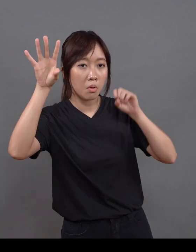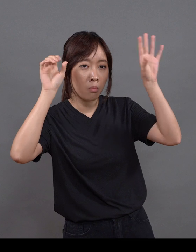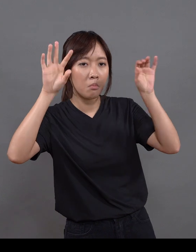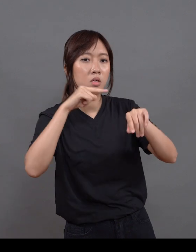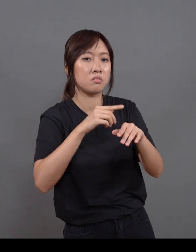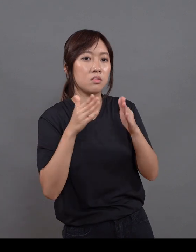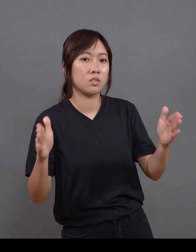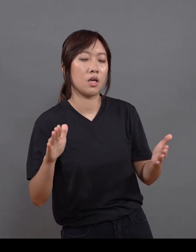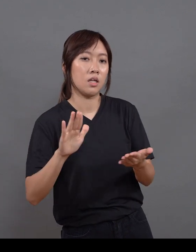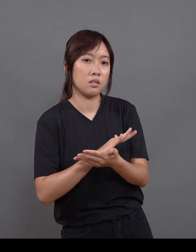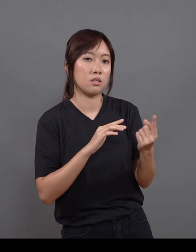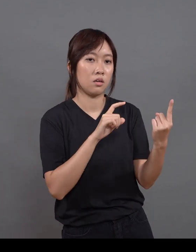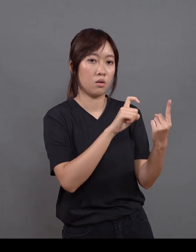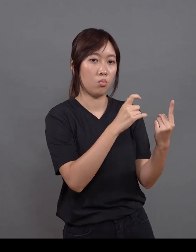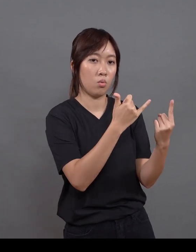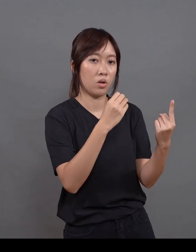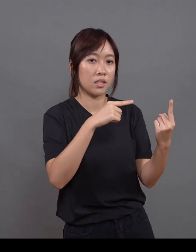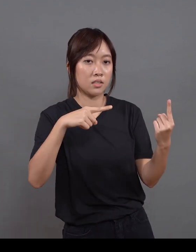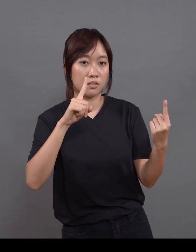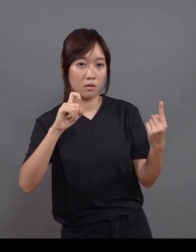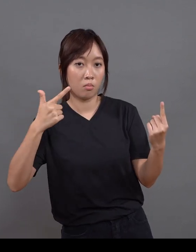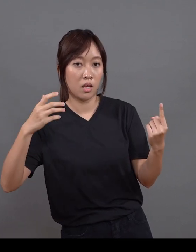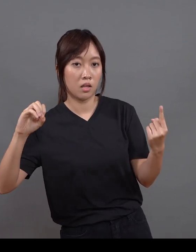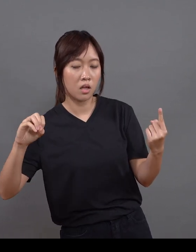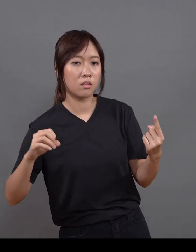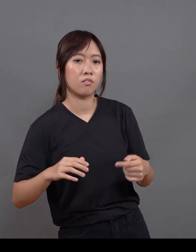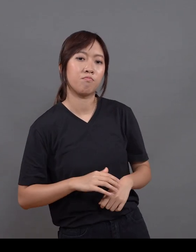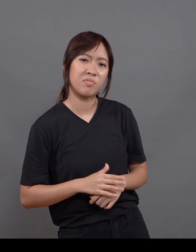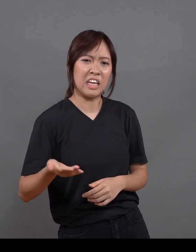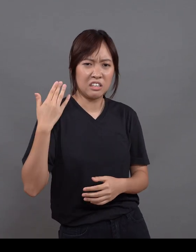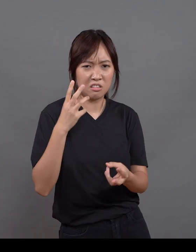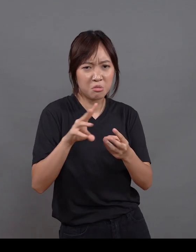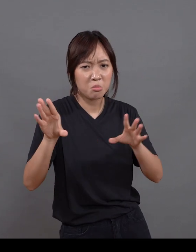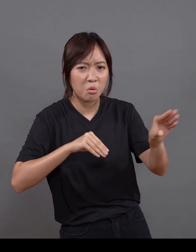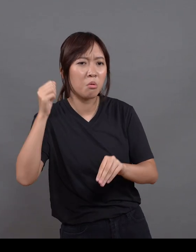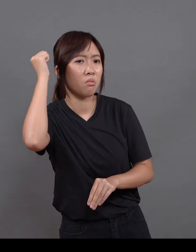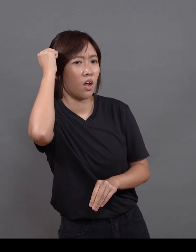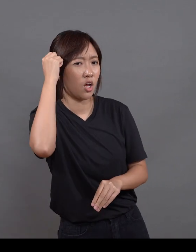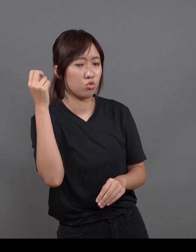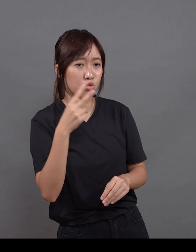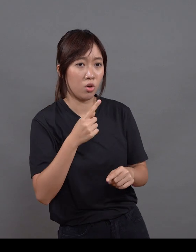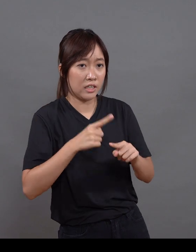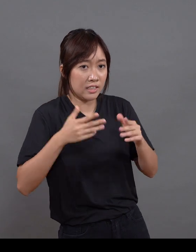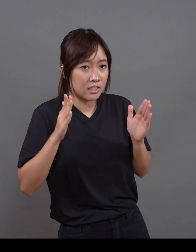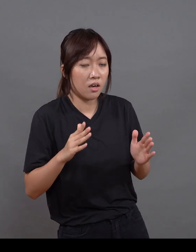His was active between the 1960s and 1980s It was a time when [art] research was challenging